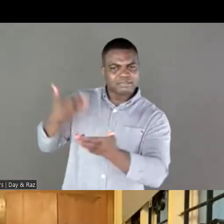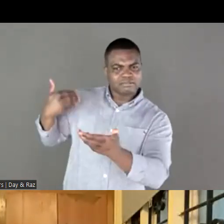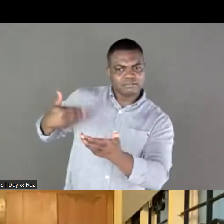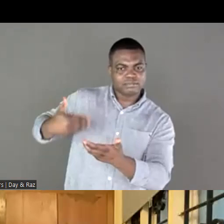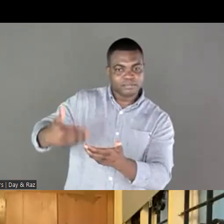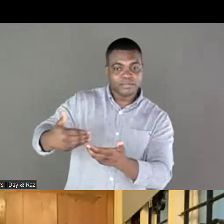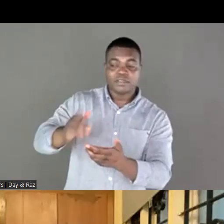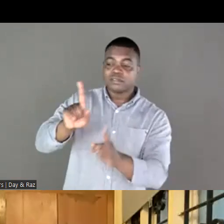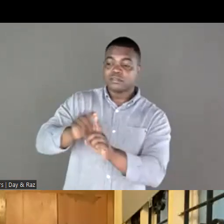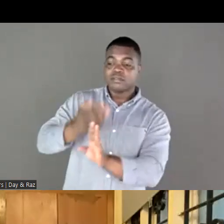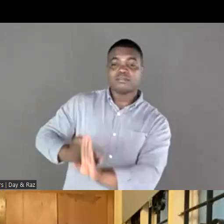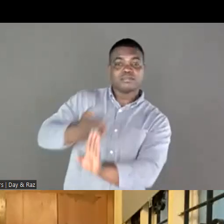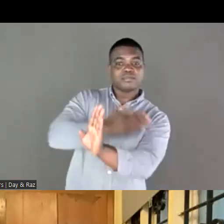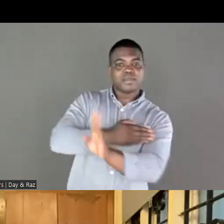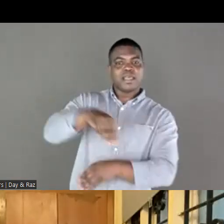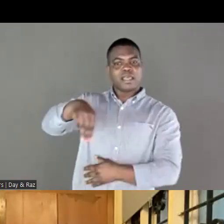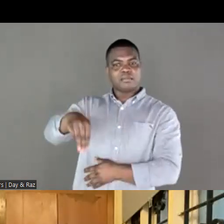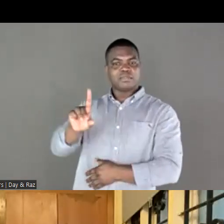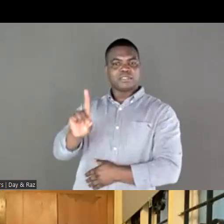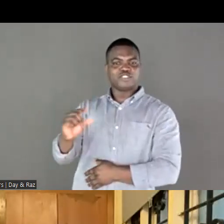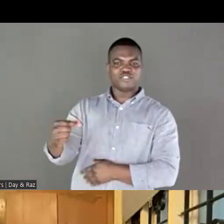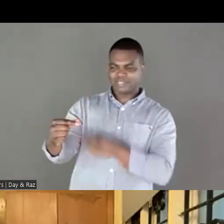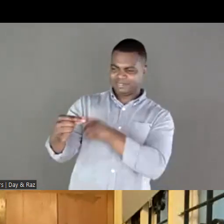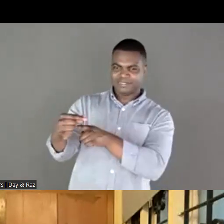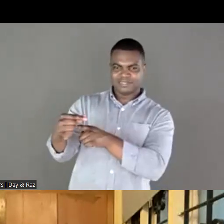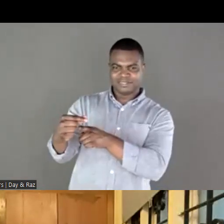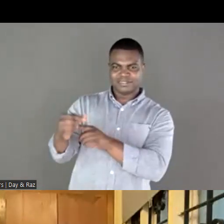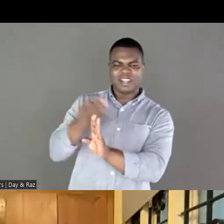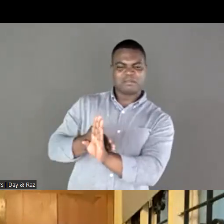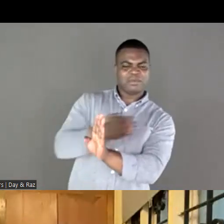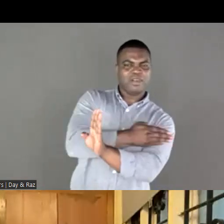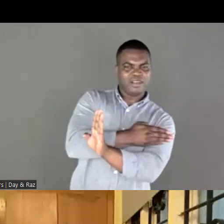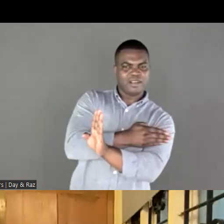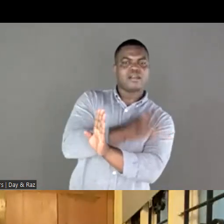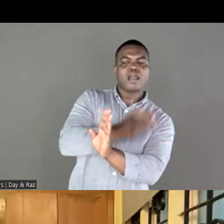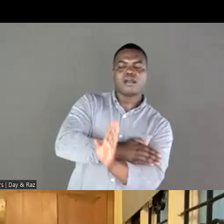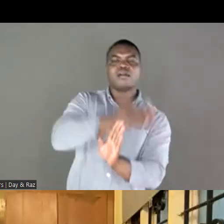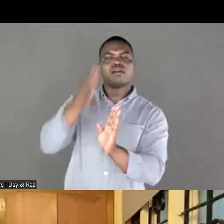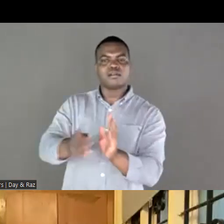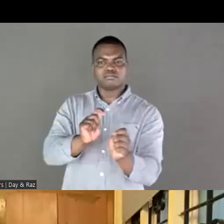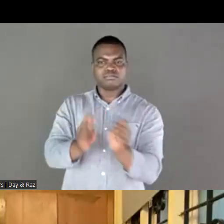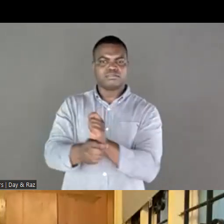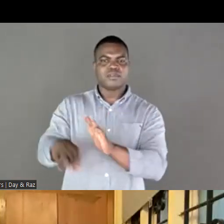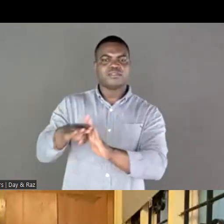to press for the participation of persons with disabilities and recognition in the goals as well.